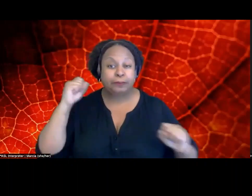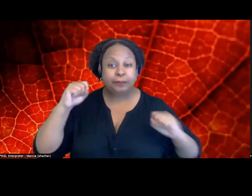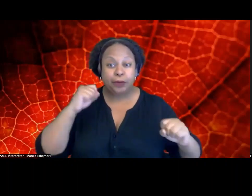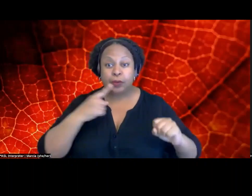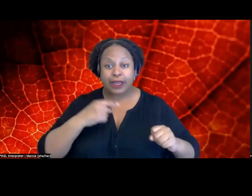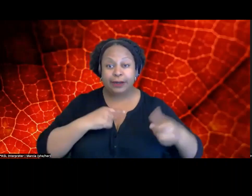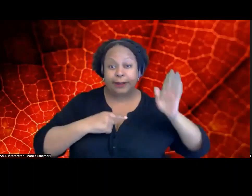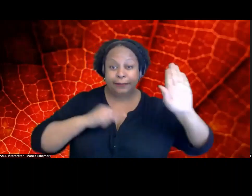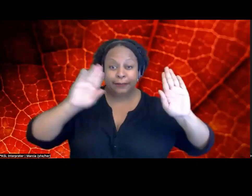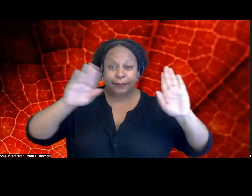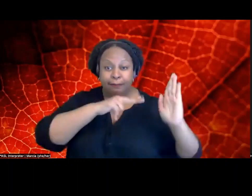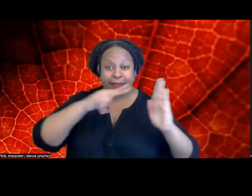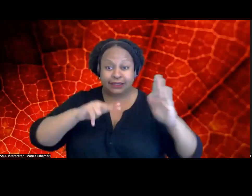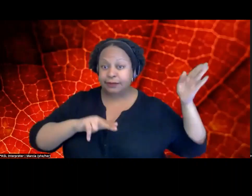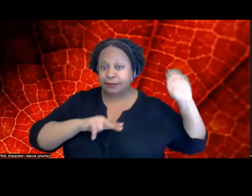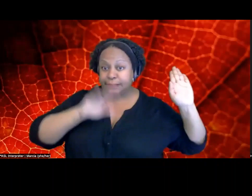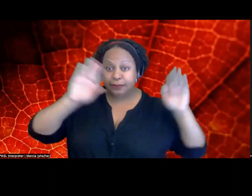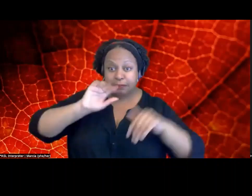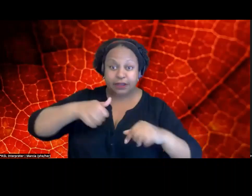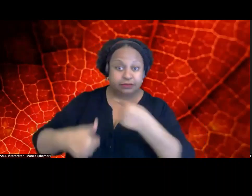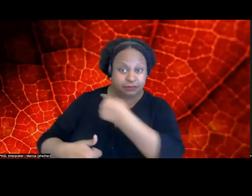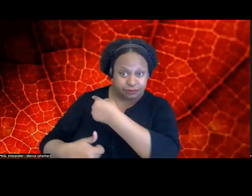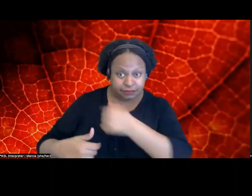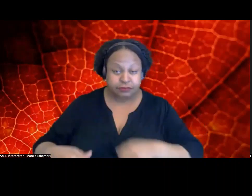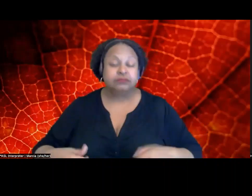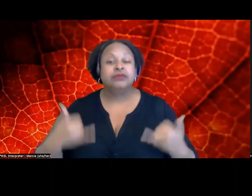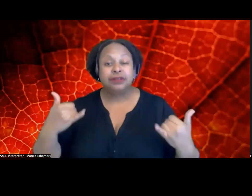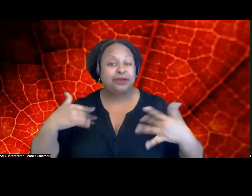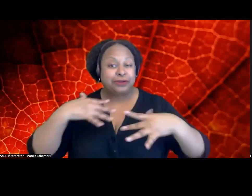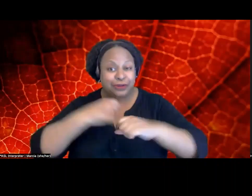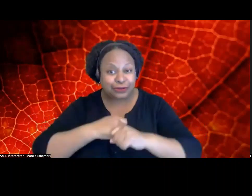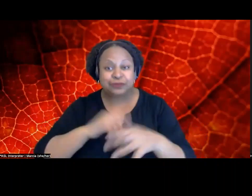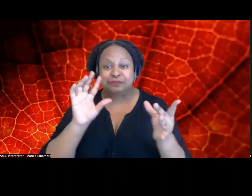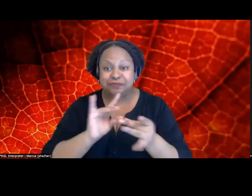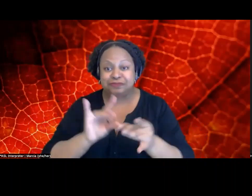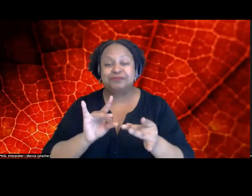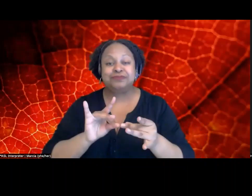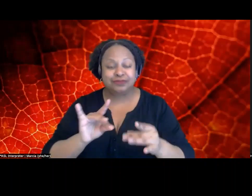I would like to begin my closing remarks this afternoon with a hearty